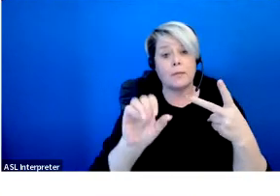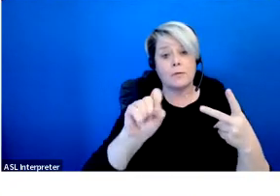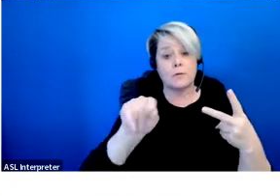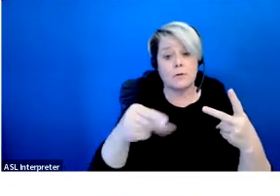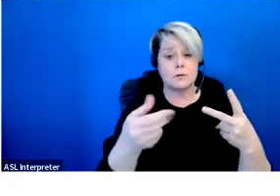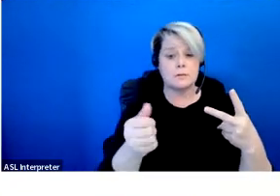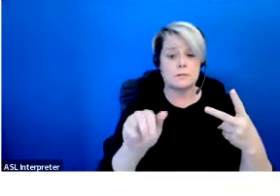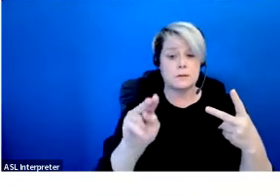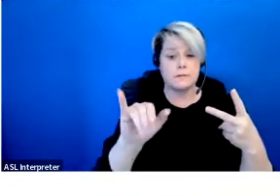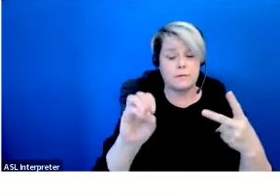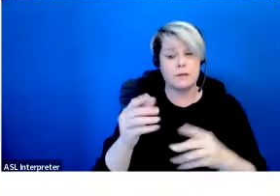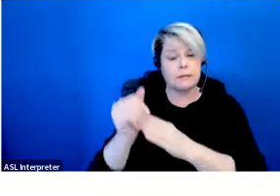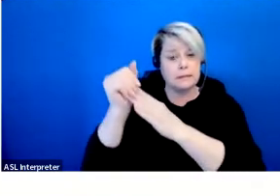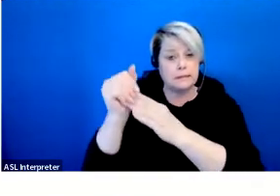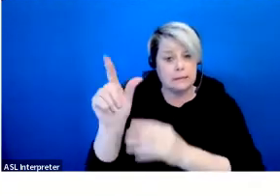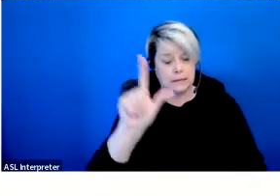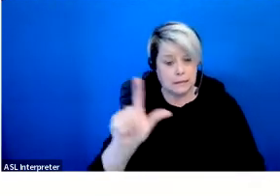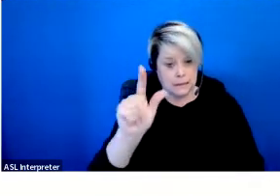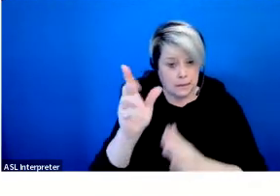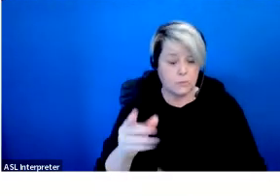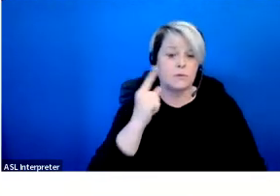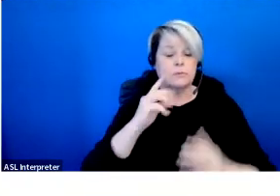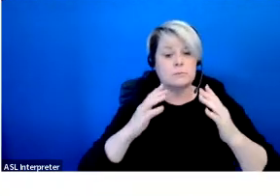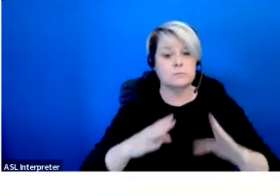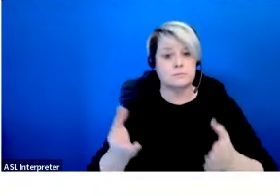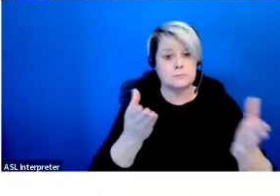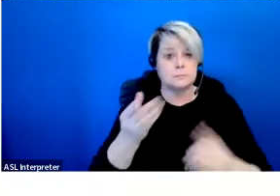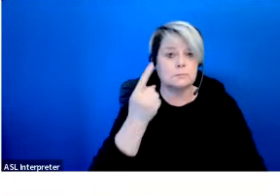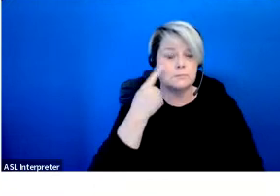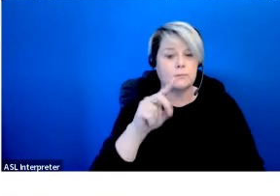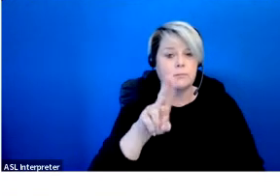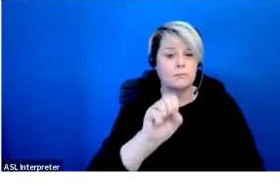integration with taxpayer farming goals. And also is Stephanie, the lead librarian for